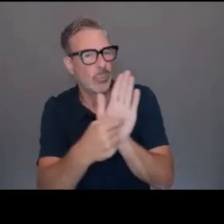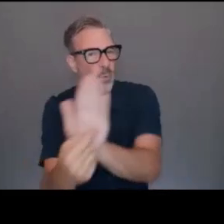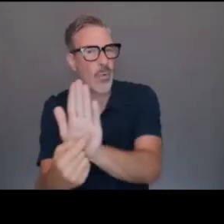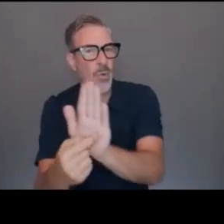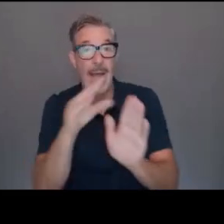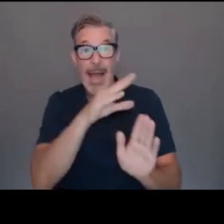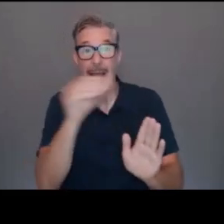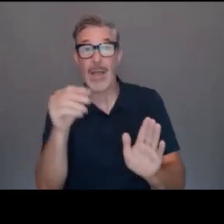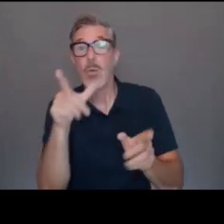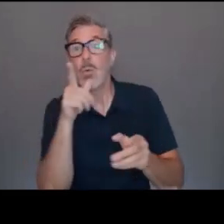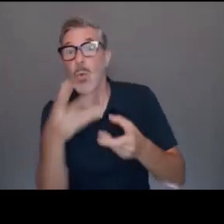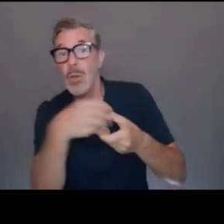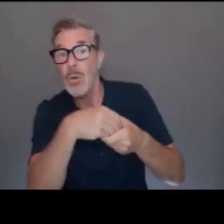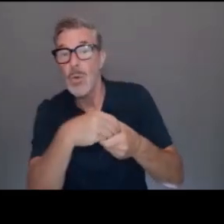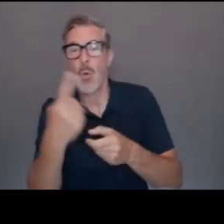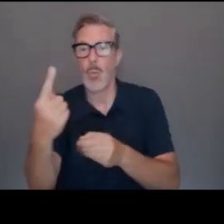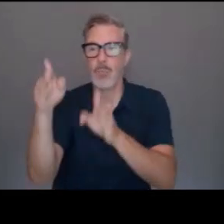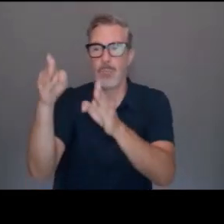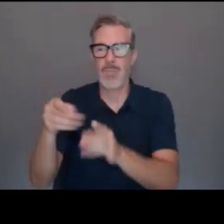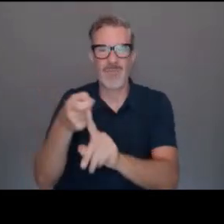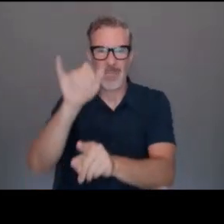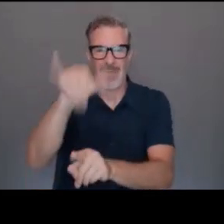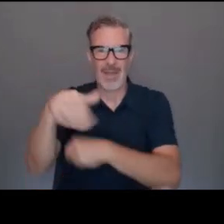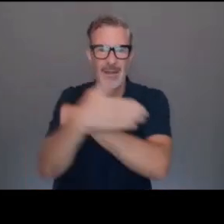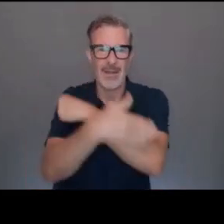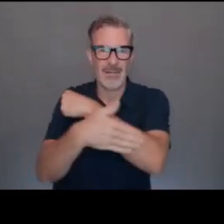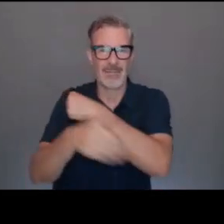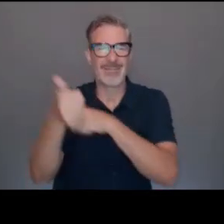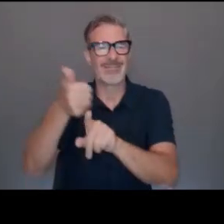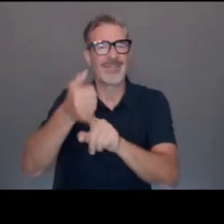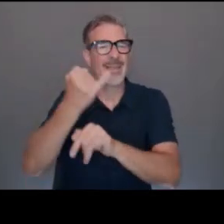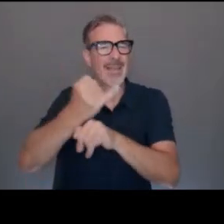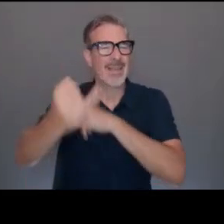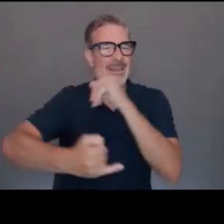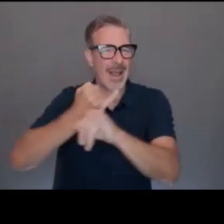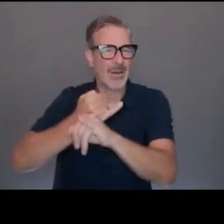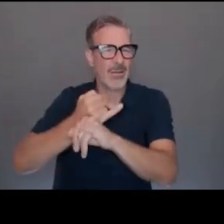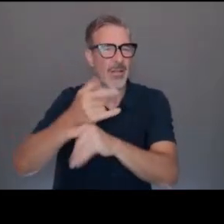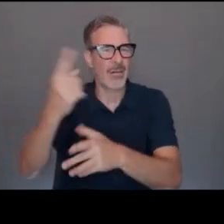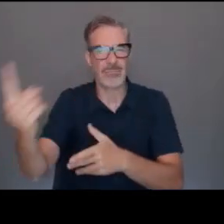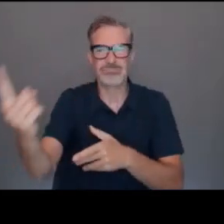At least one international presenter, partner, or host organization must